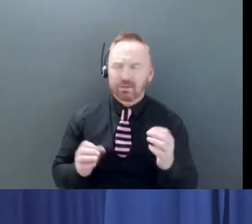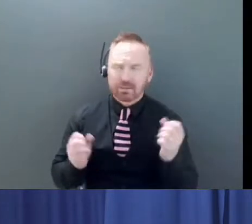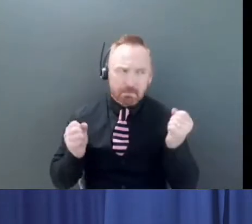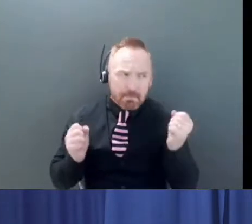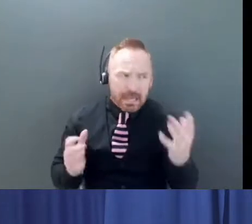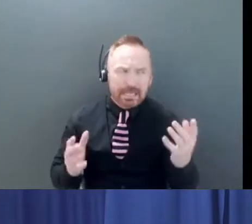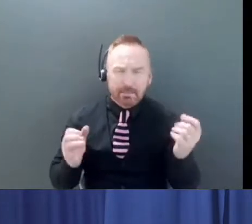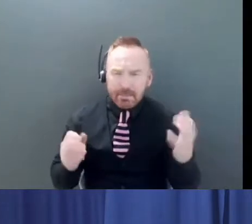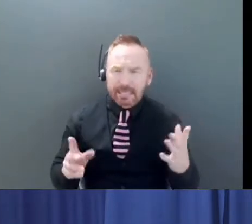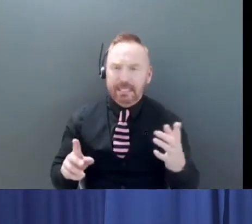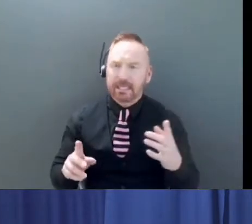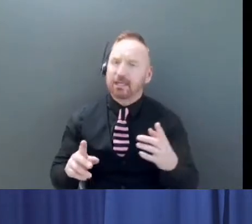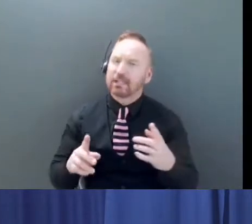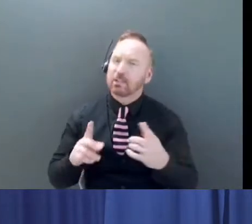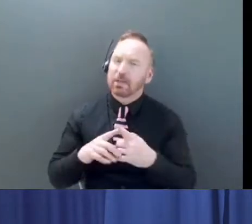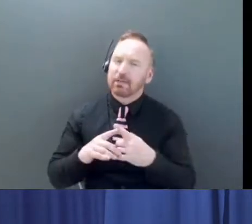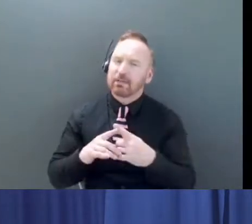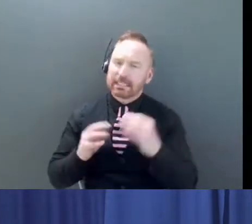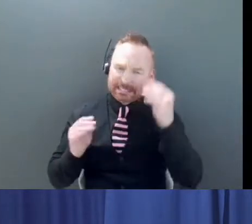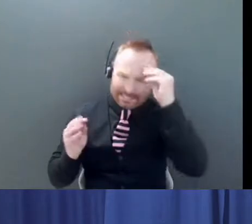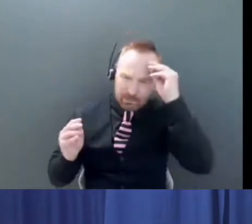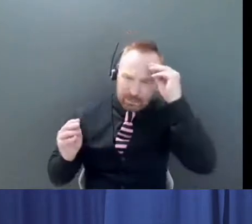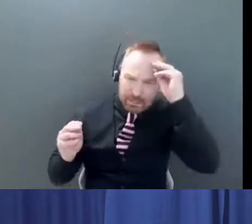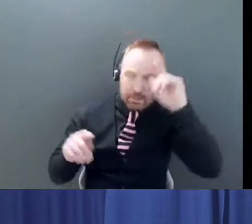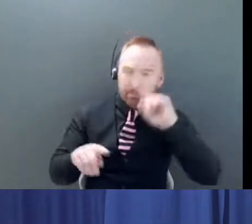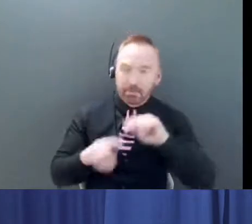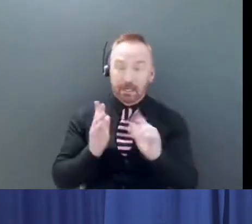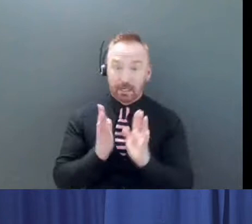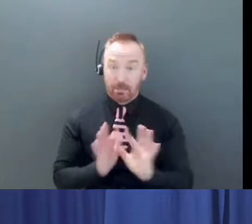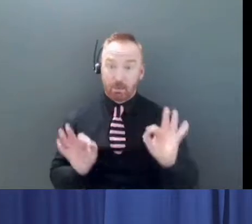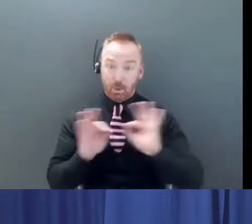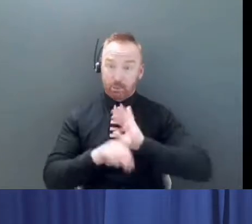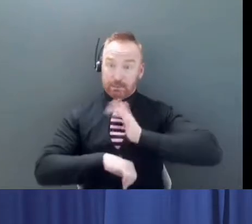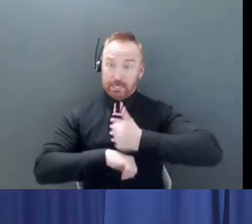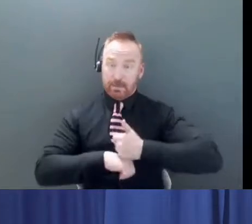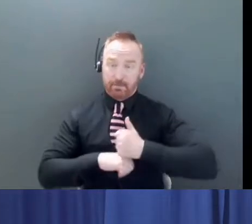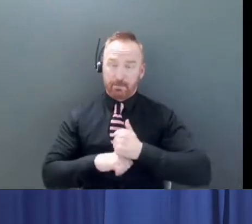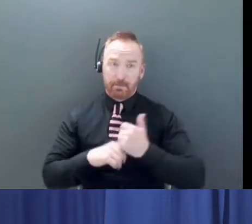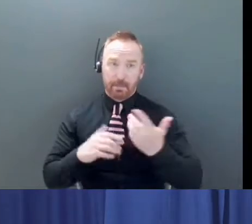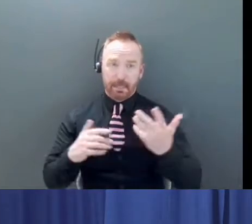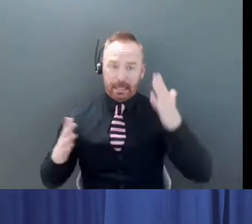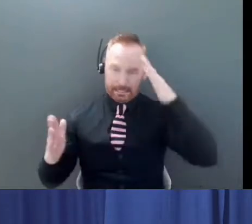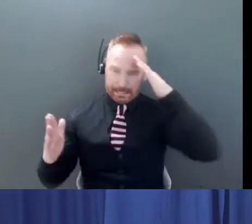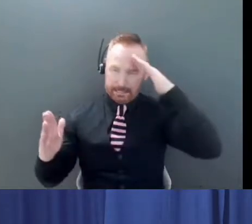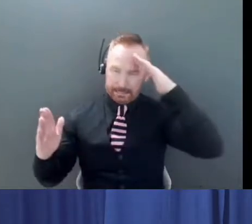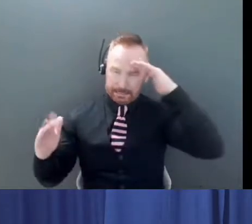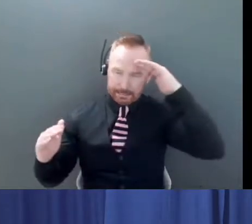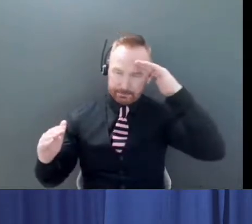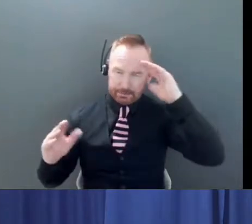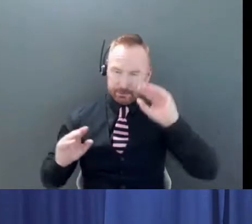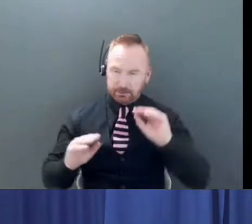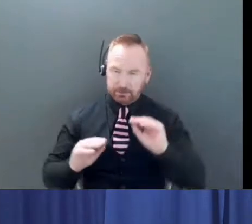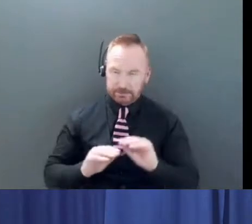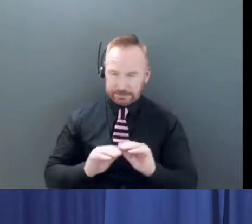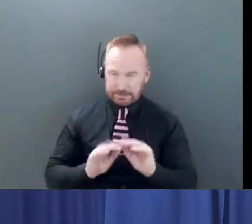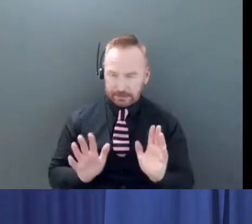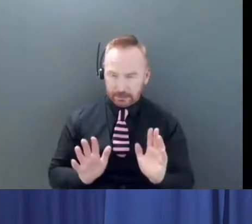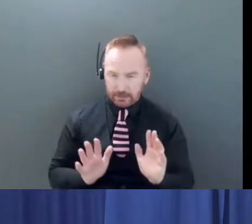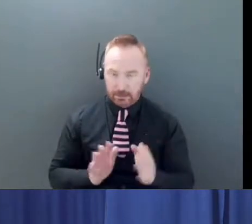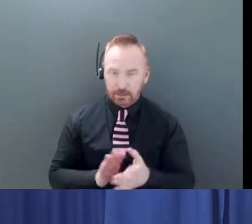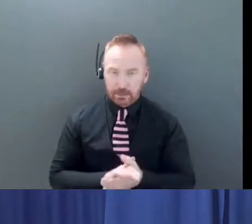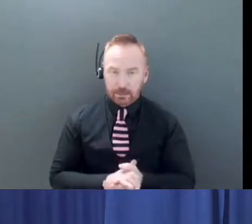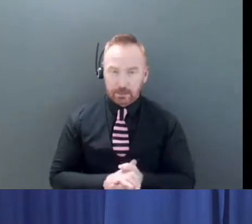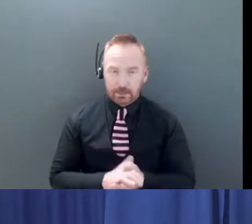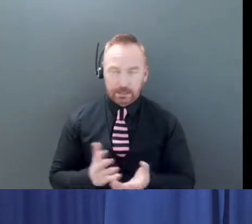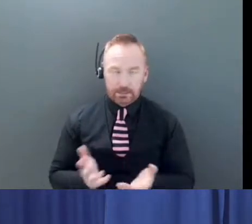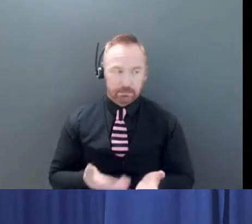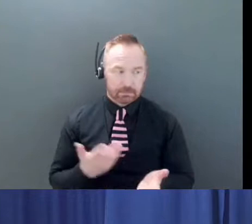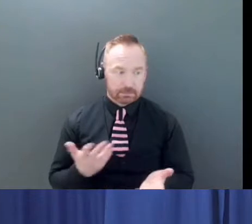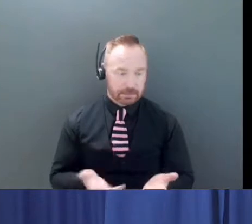But I think it is important to